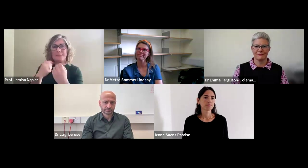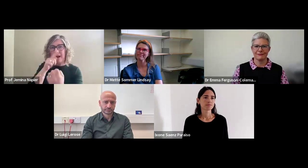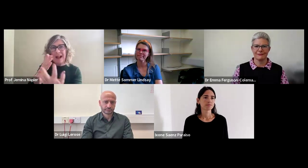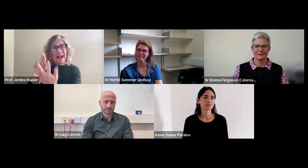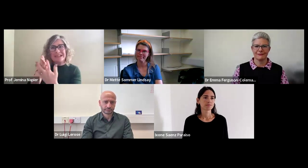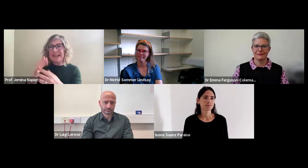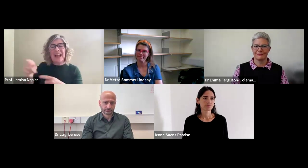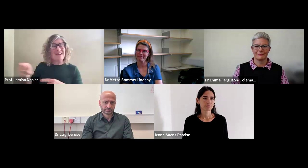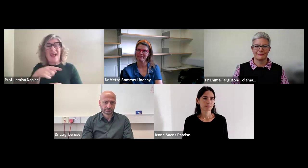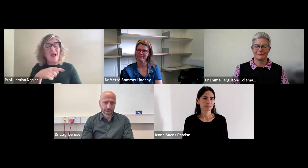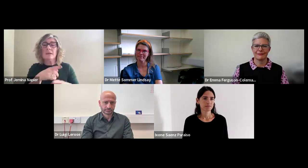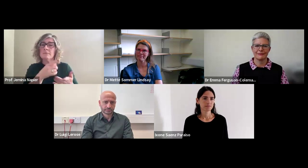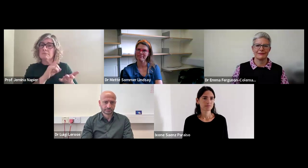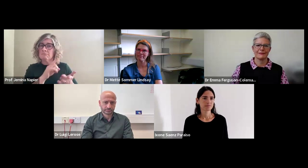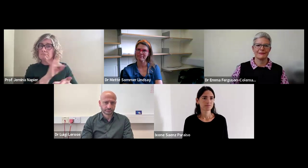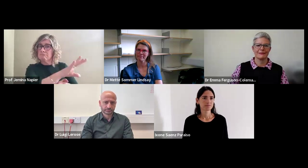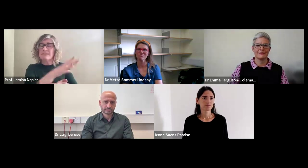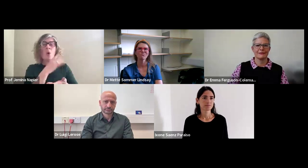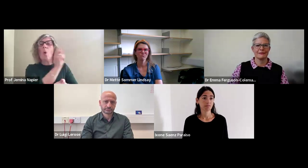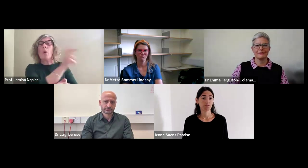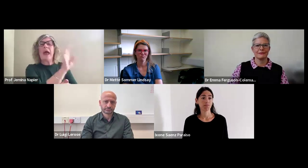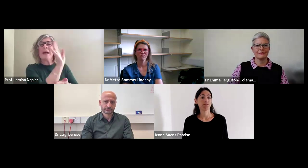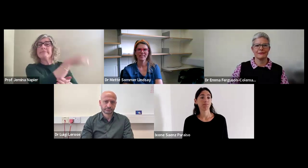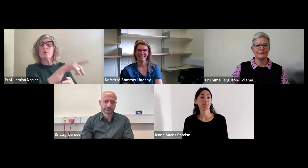said well I can't actually access the interpreters and stuff through Teams, and they were ejected